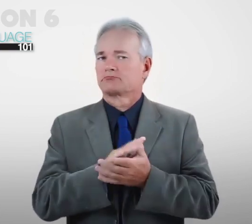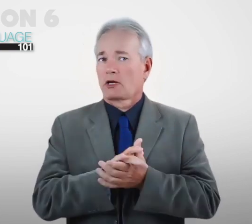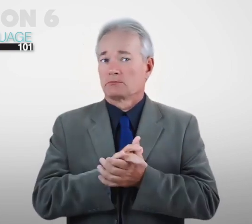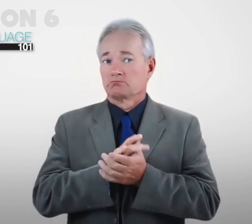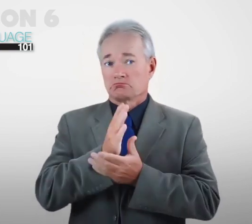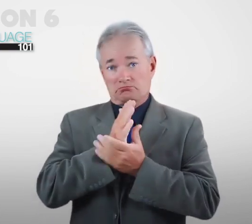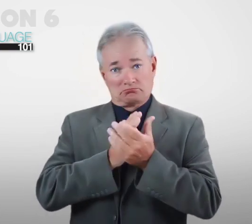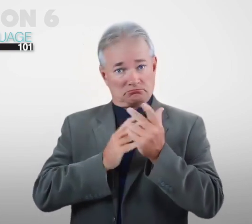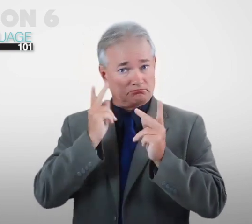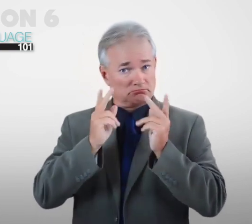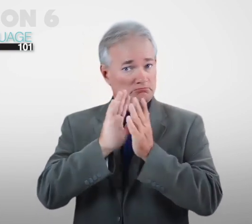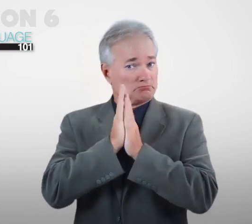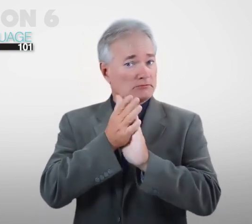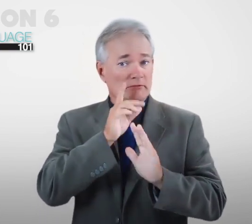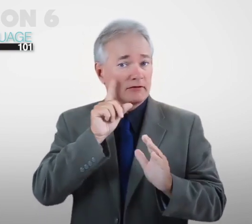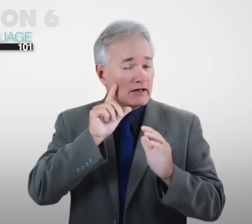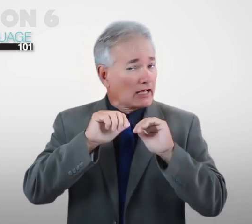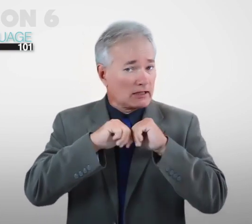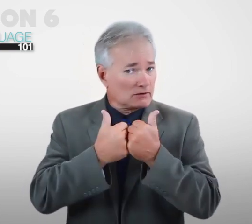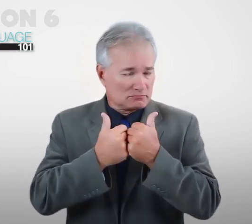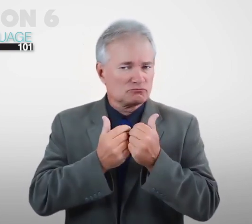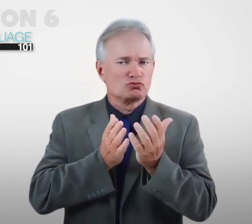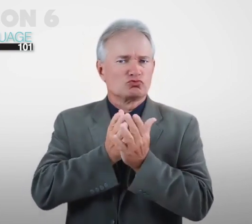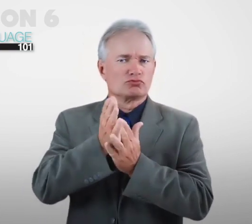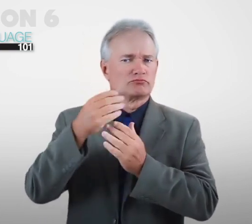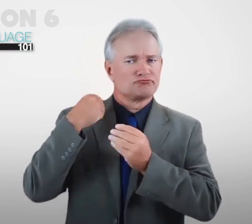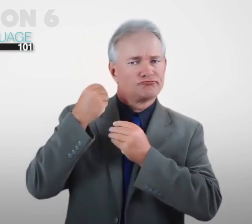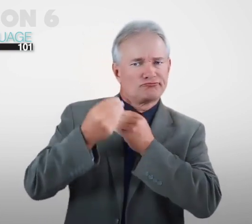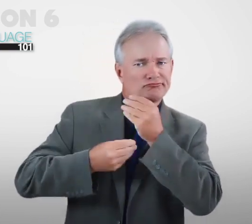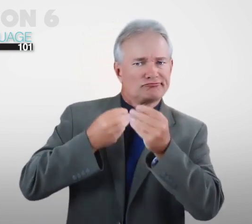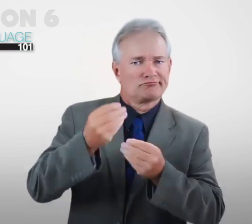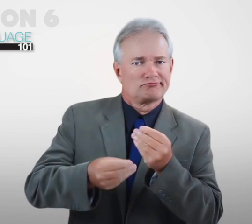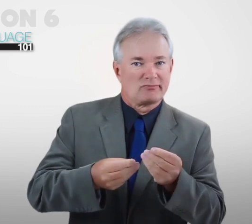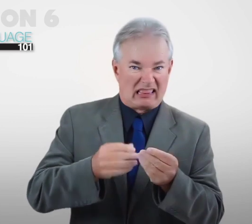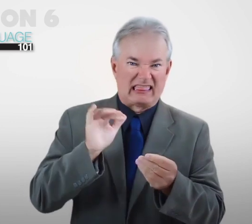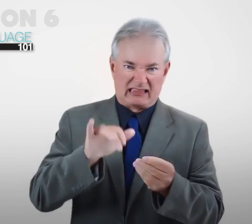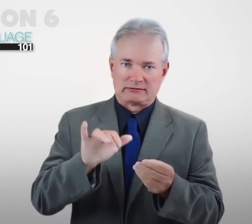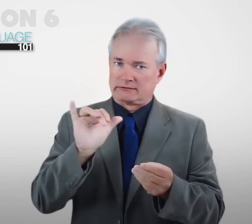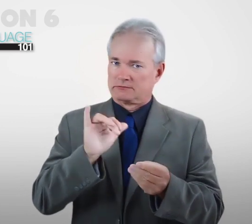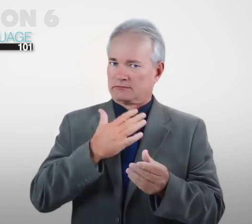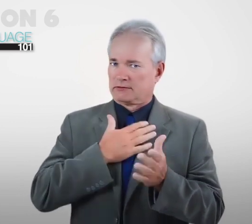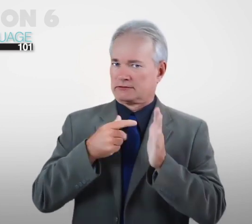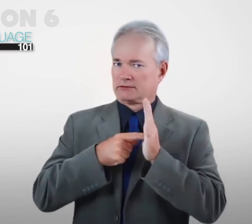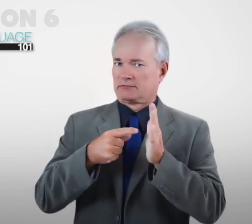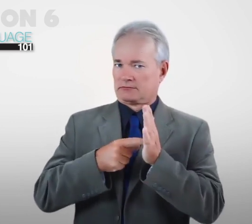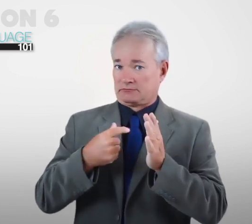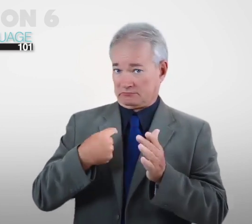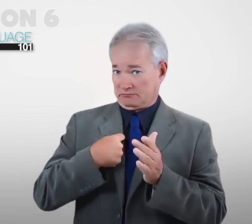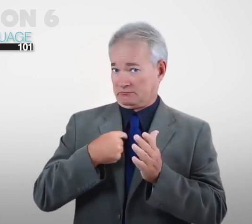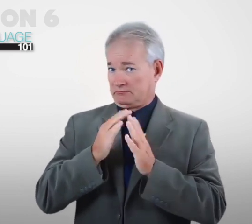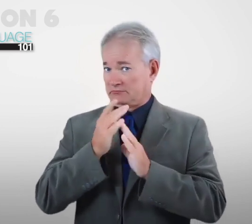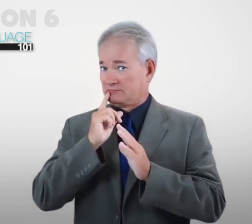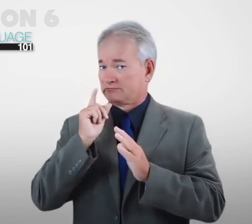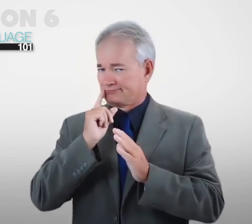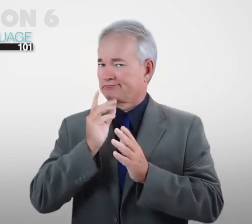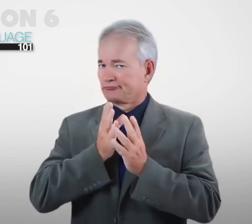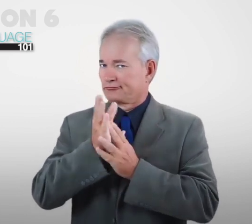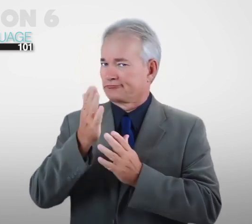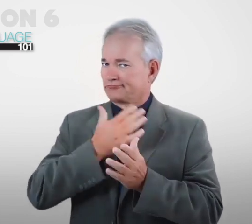One common way, is people are just born genetically deaf and it's passed down through family members.